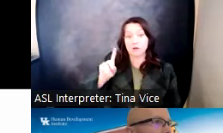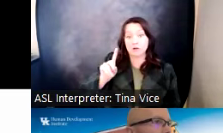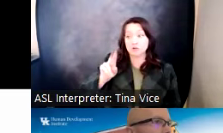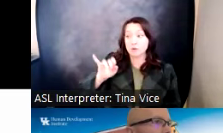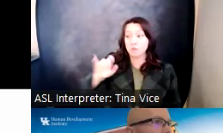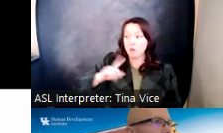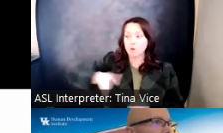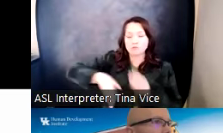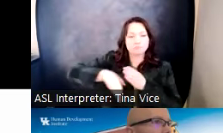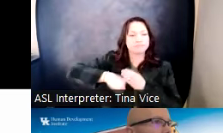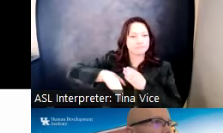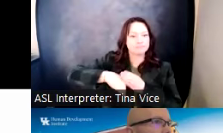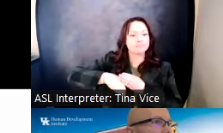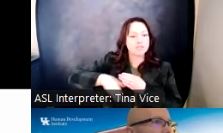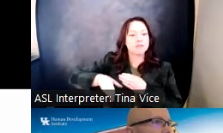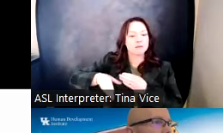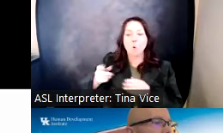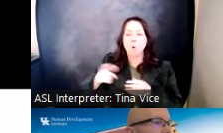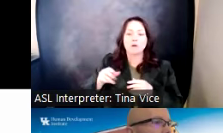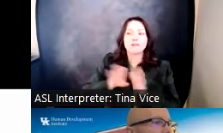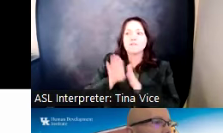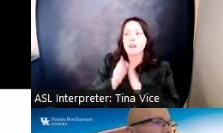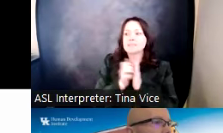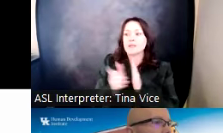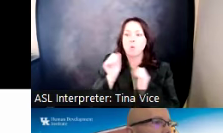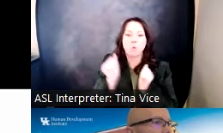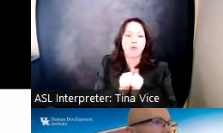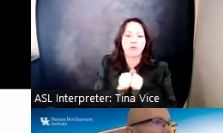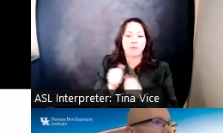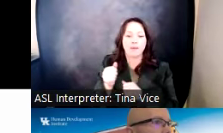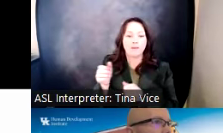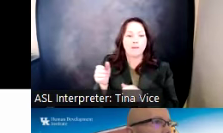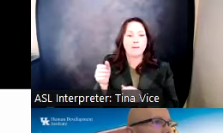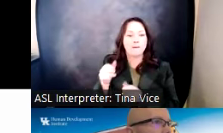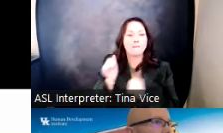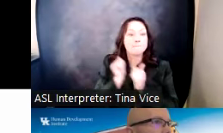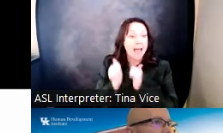developed their skills in passing. Um, I'm going to kind of run farther away from them to make them uh, have a little